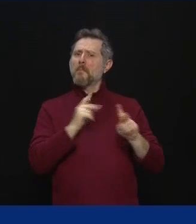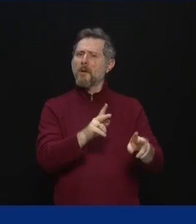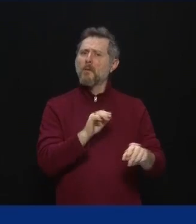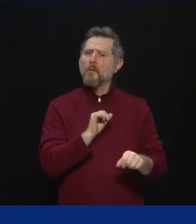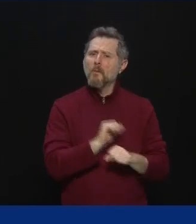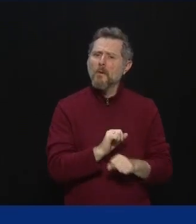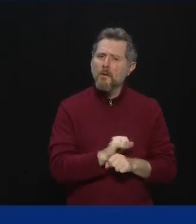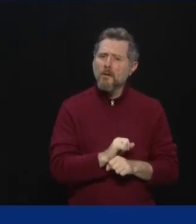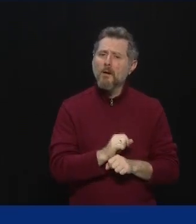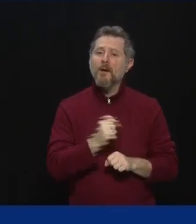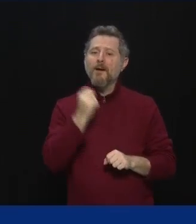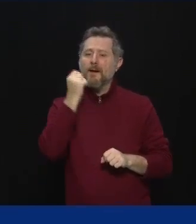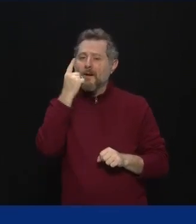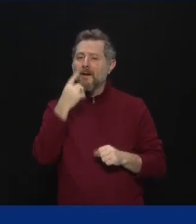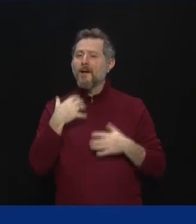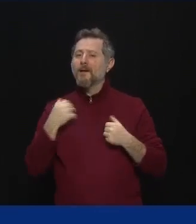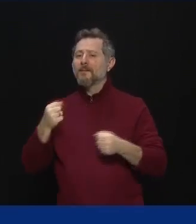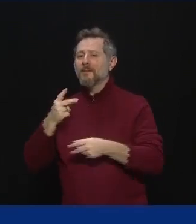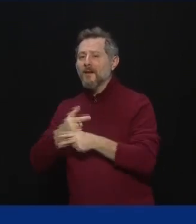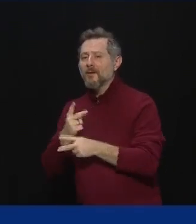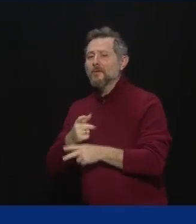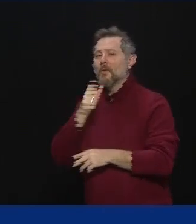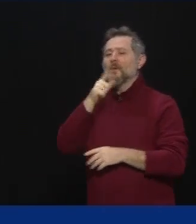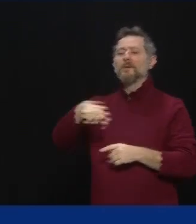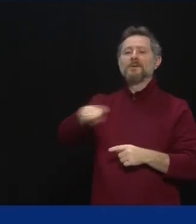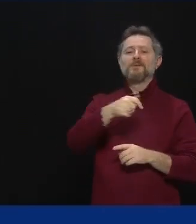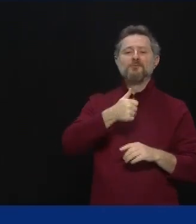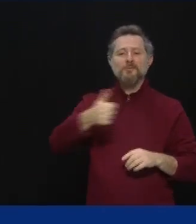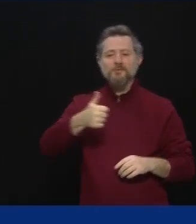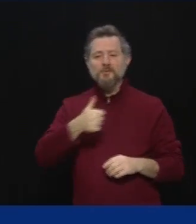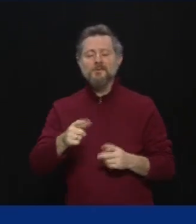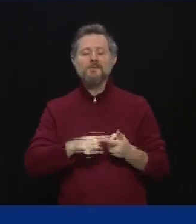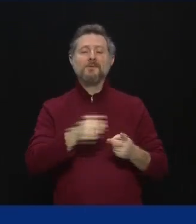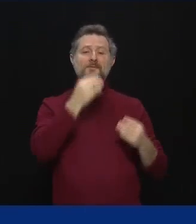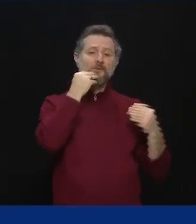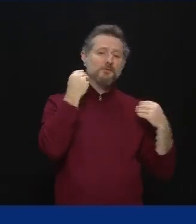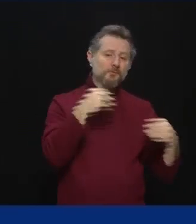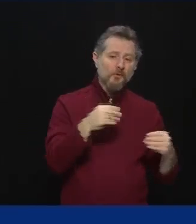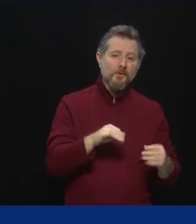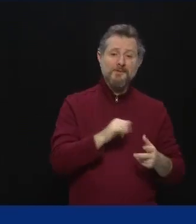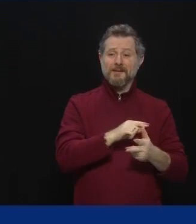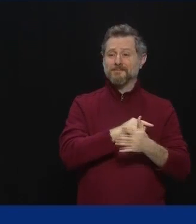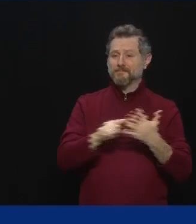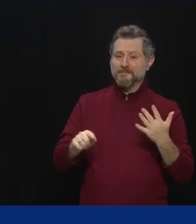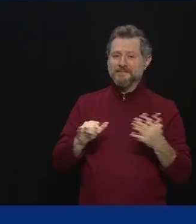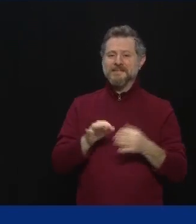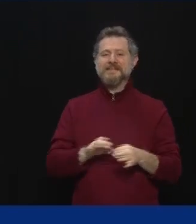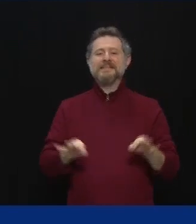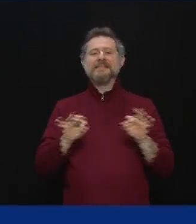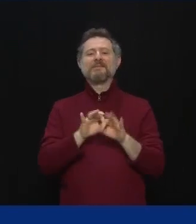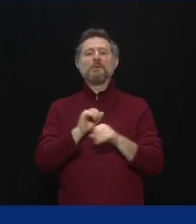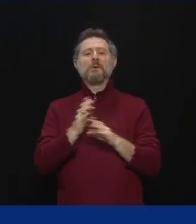ON MAKING SURE THAT WE CAN GET PEOPLE BACK TO WORK. SO THESE CRITICAL SERVICES THAT NEW YORKERS NEEDY, HEALTH CARE,